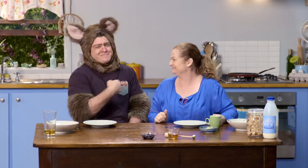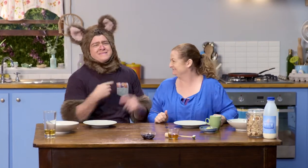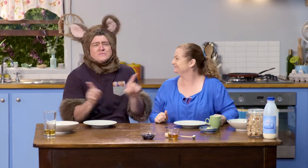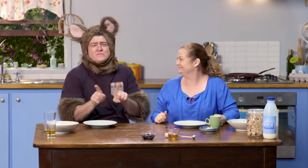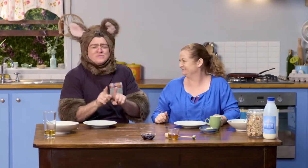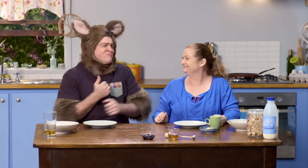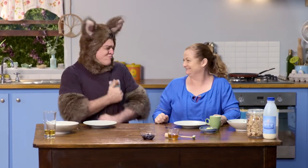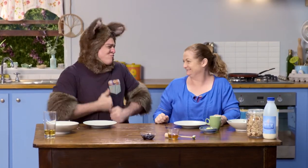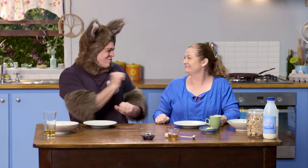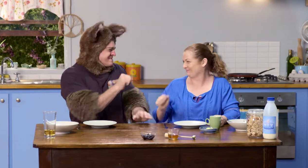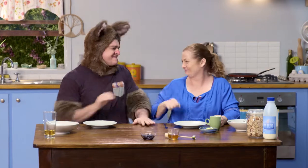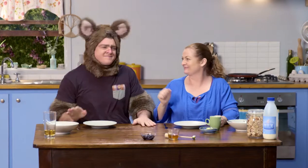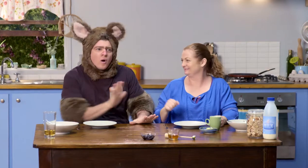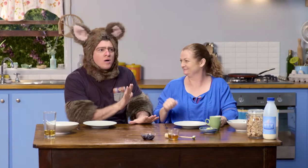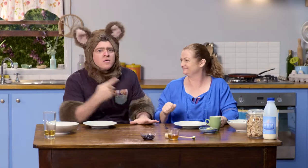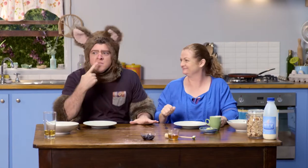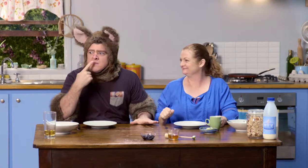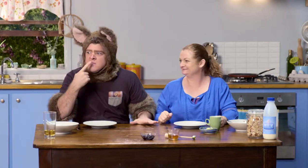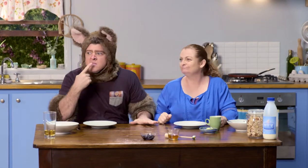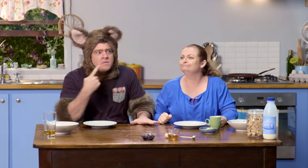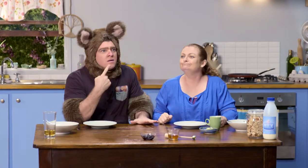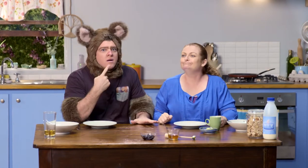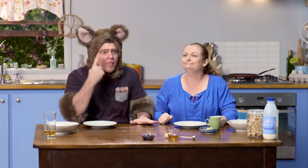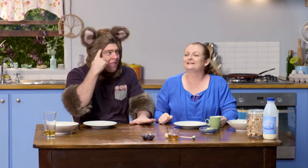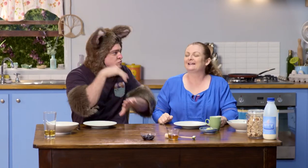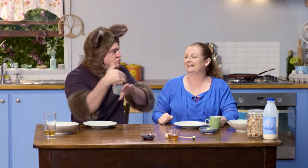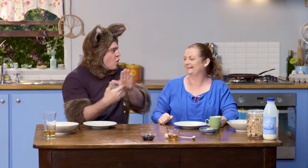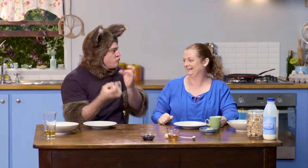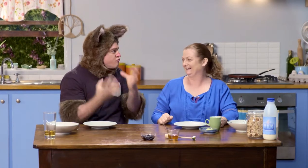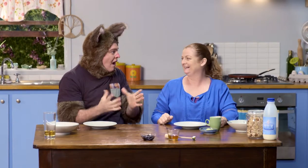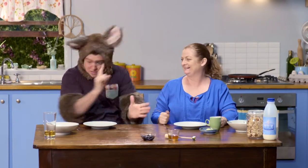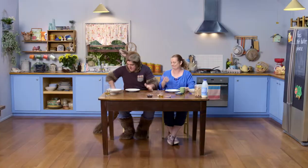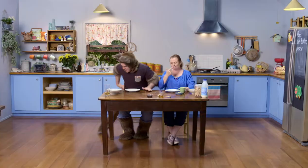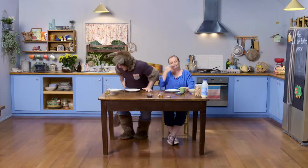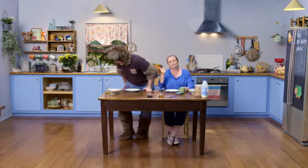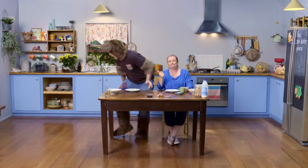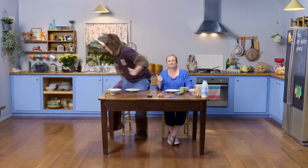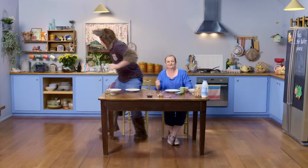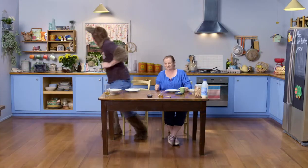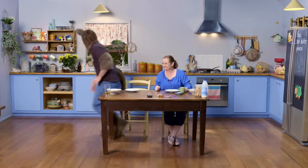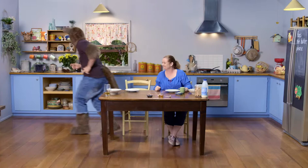Oh, I've enjoyed it too, Sally. Oh. Can you smell that? I think the toast is ready. Smells good.